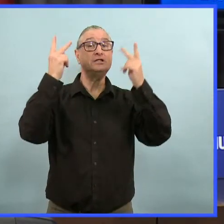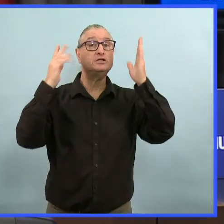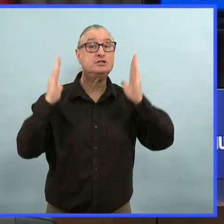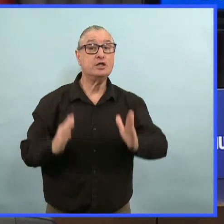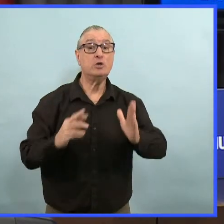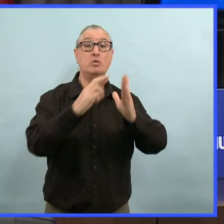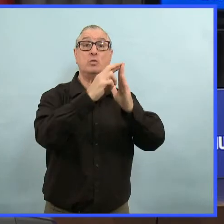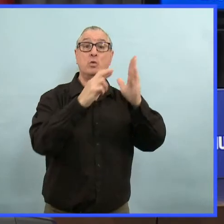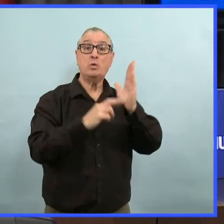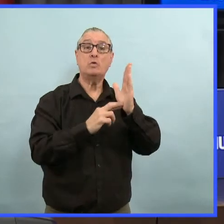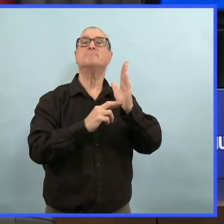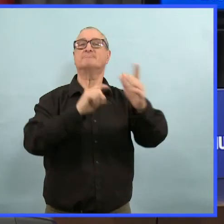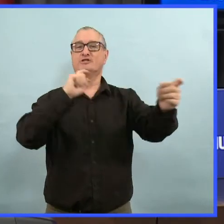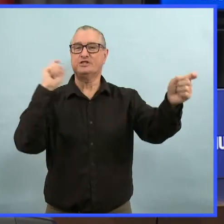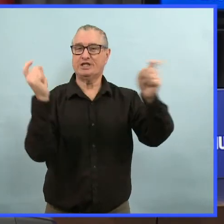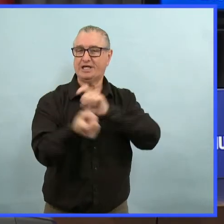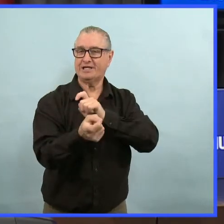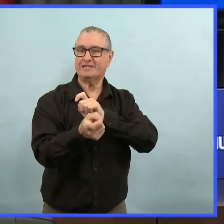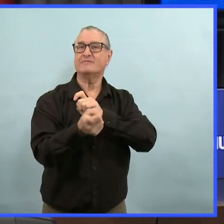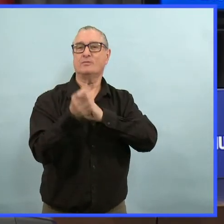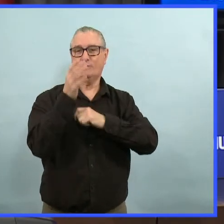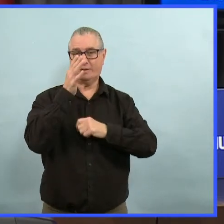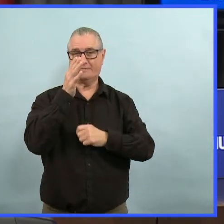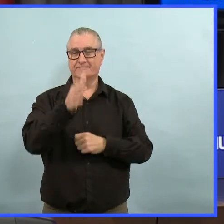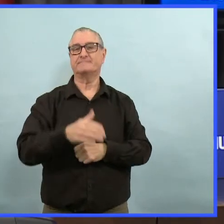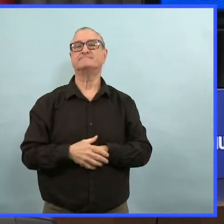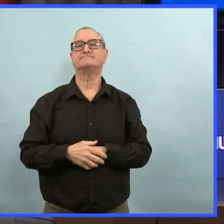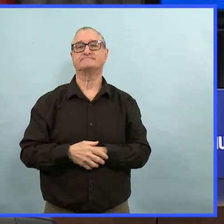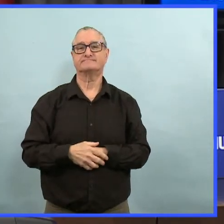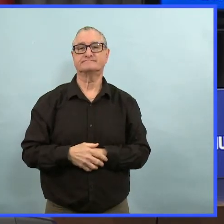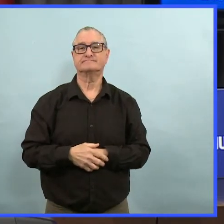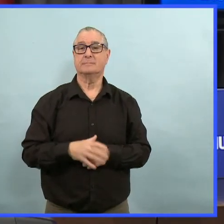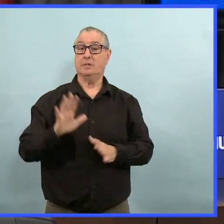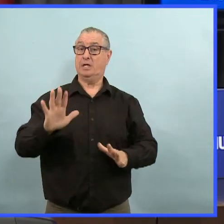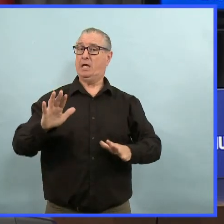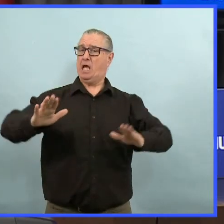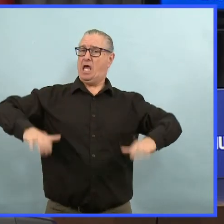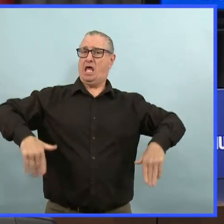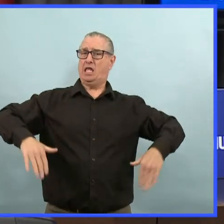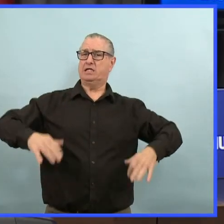we know that across the healthcare system we're not back to normal and we must maintain our